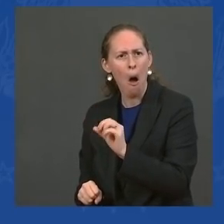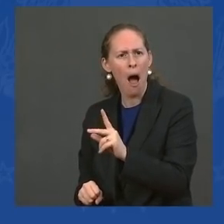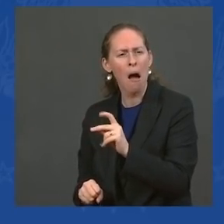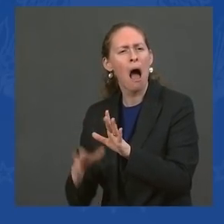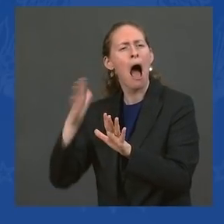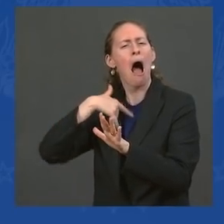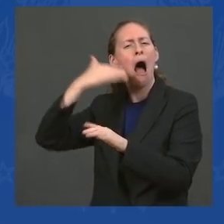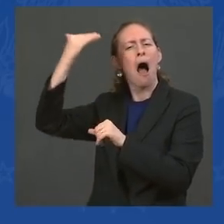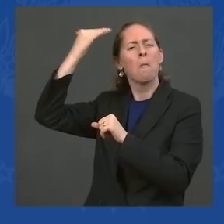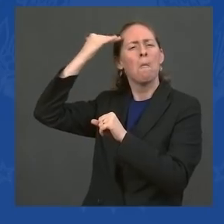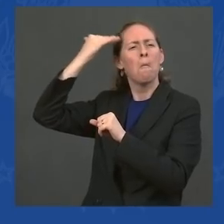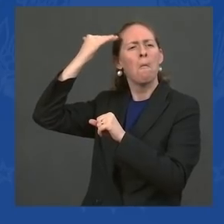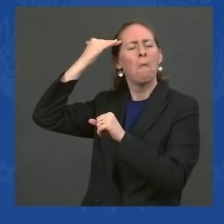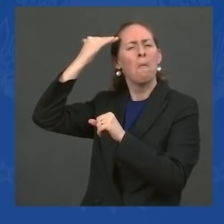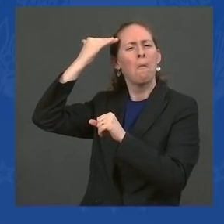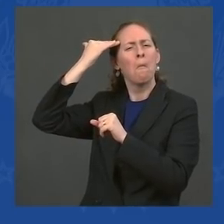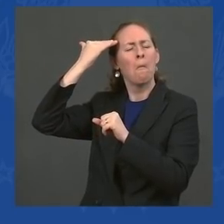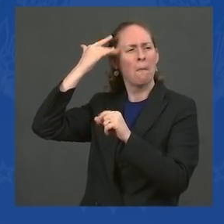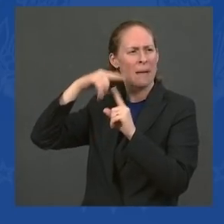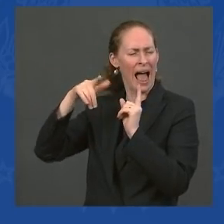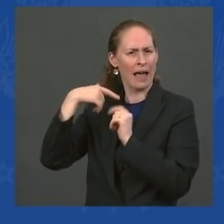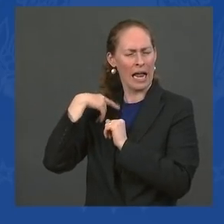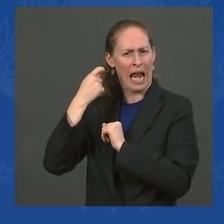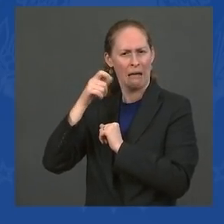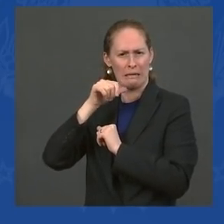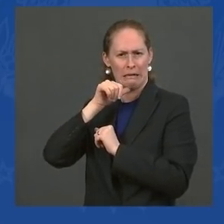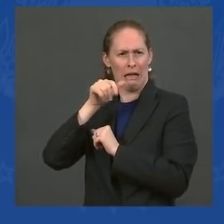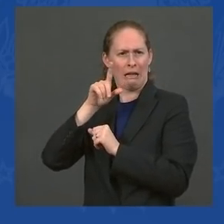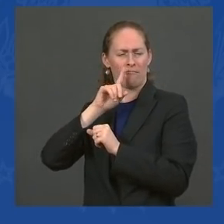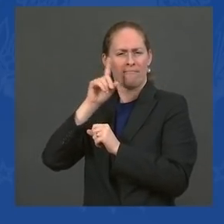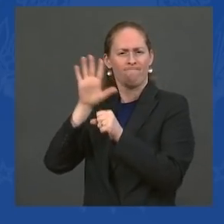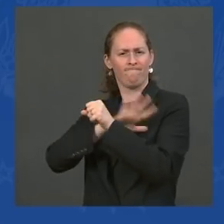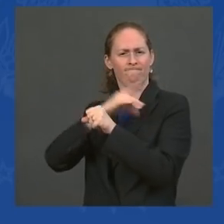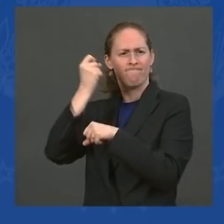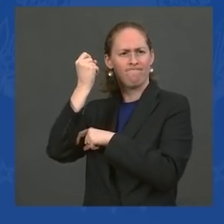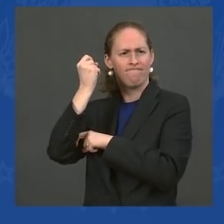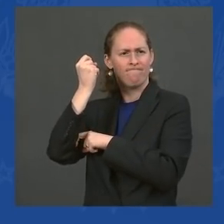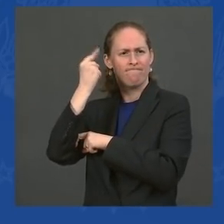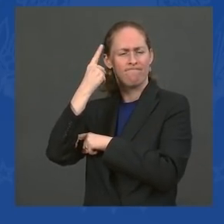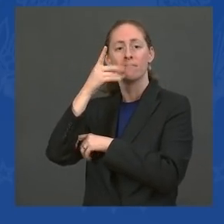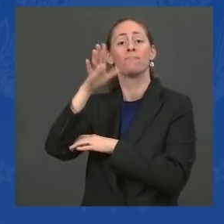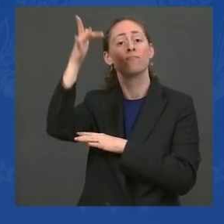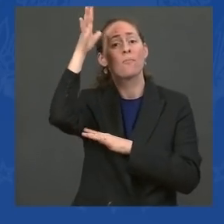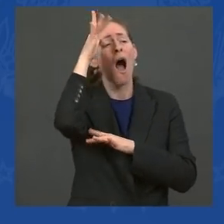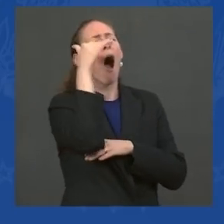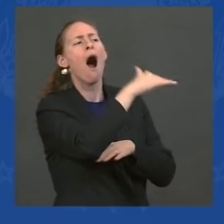She said -- and her dad said, "You know, the national park." I said, "Oh, yeah." She said -- and she -- one look,